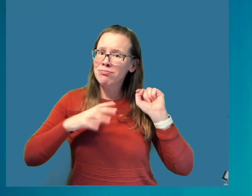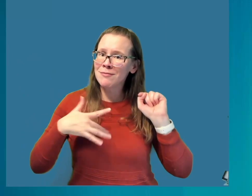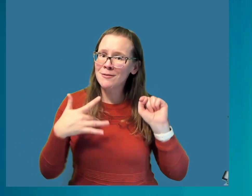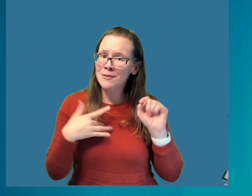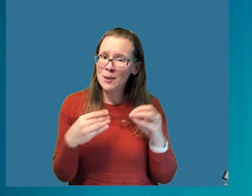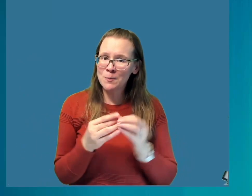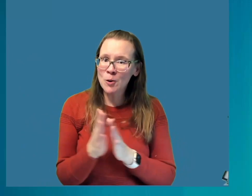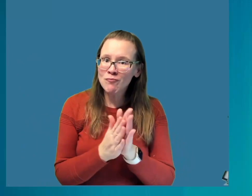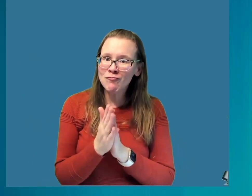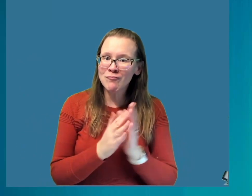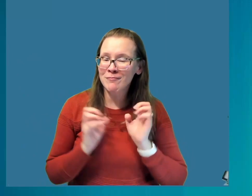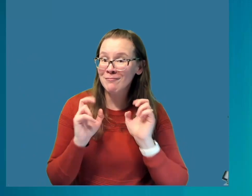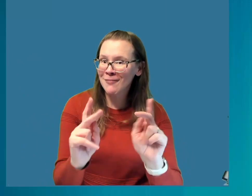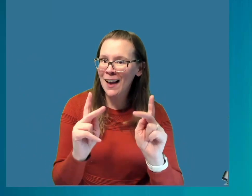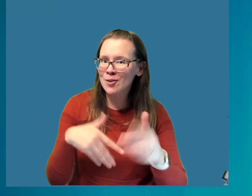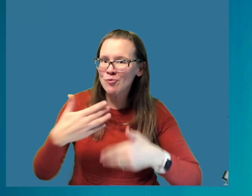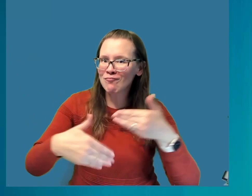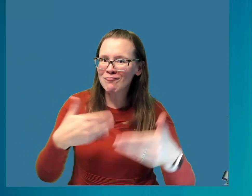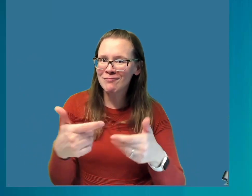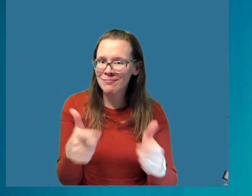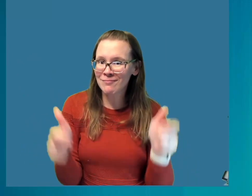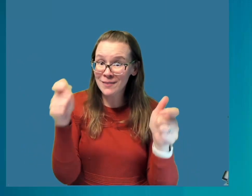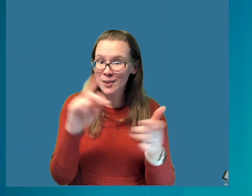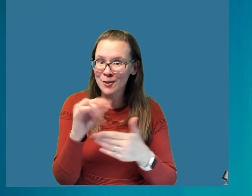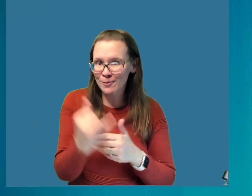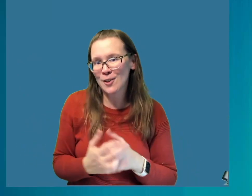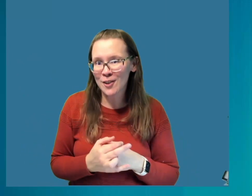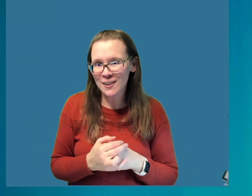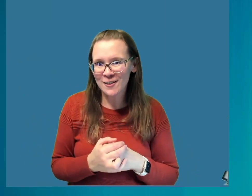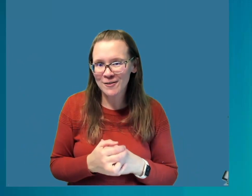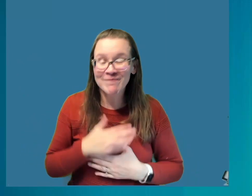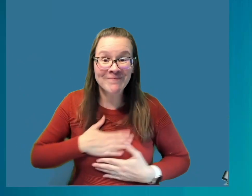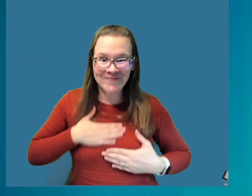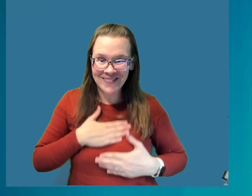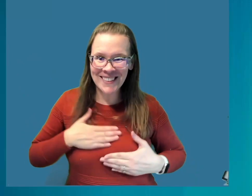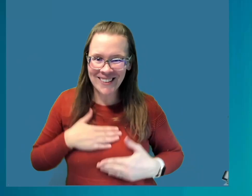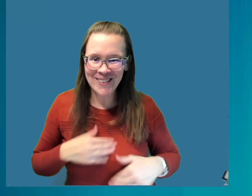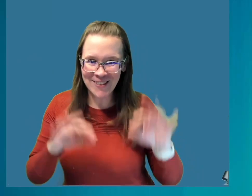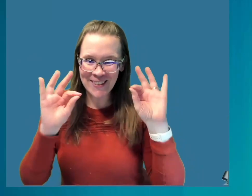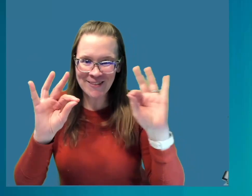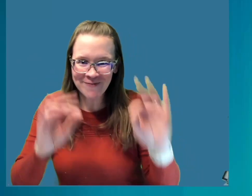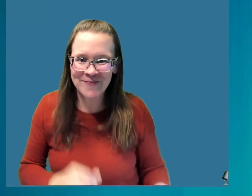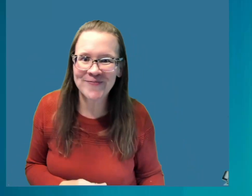send it off to someone you love, reenergize yourself, and get back to your quilting!